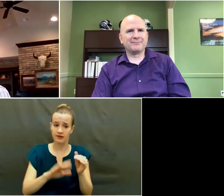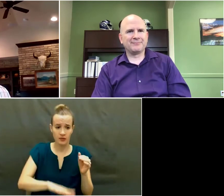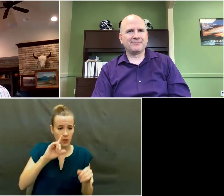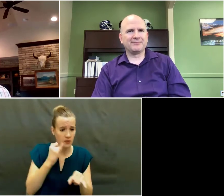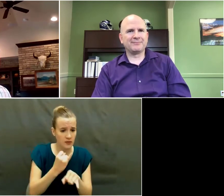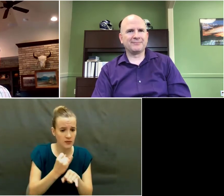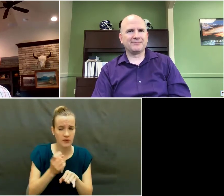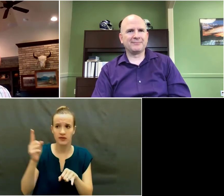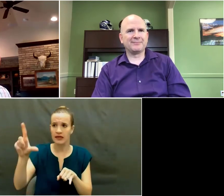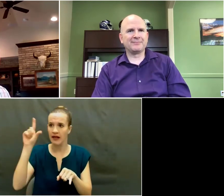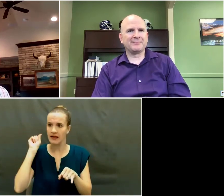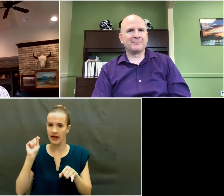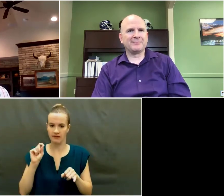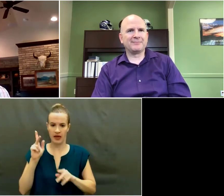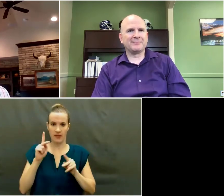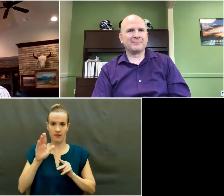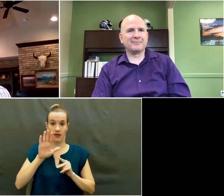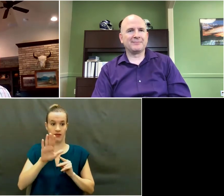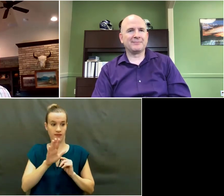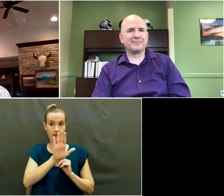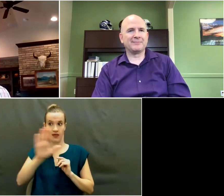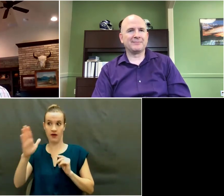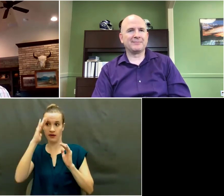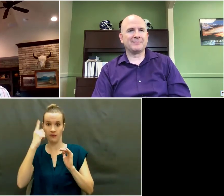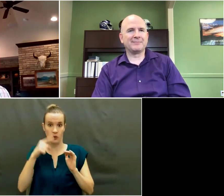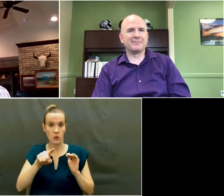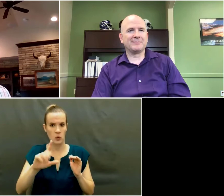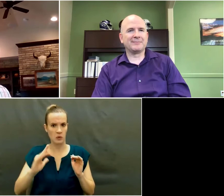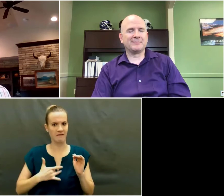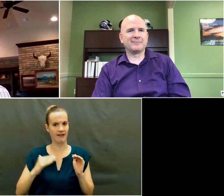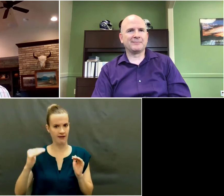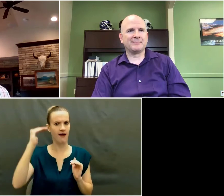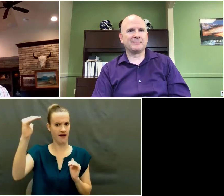And and were immersed in a culture and an environment where you could thrive. And it seems